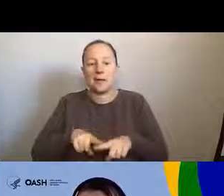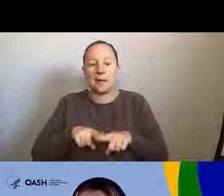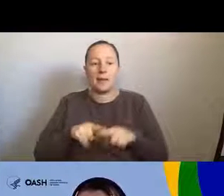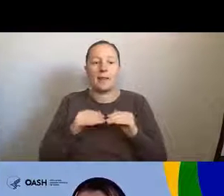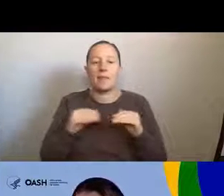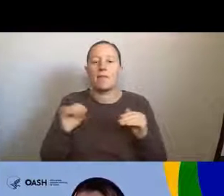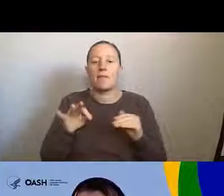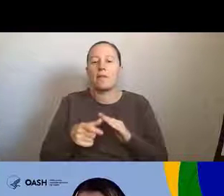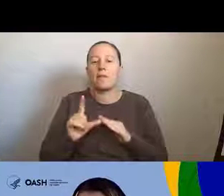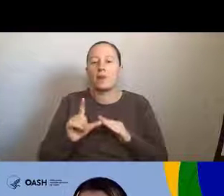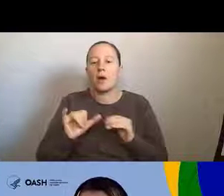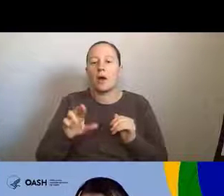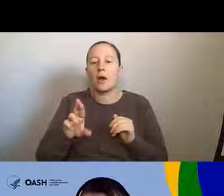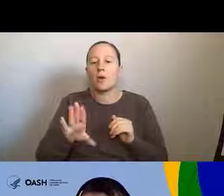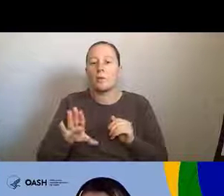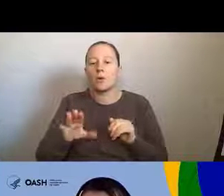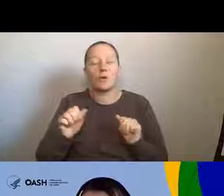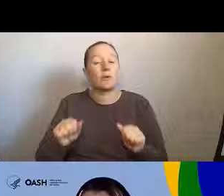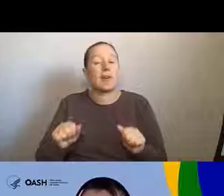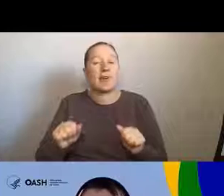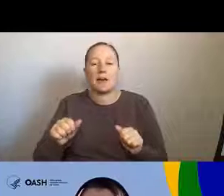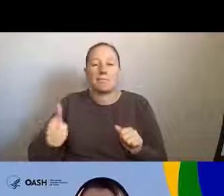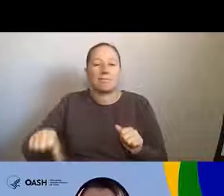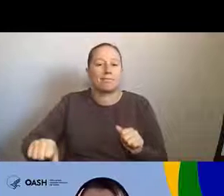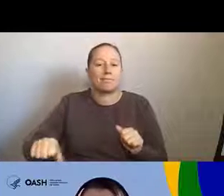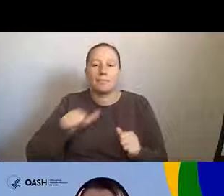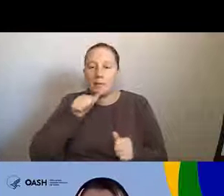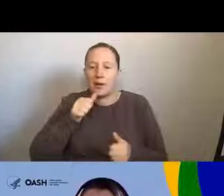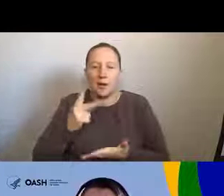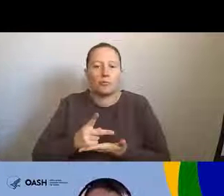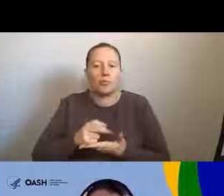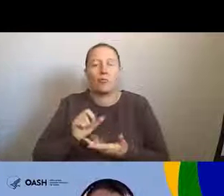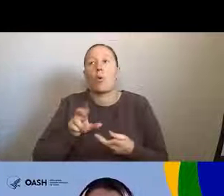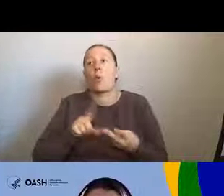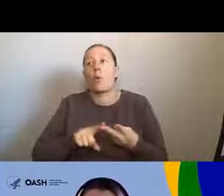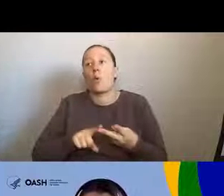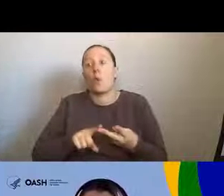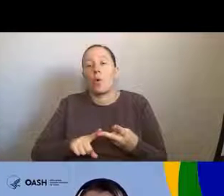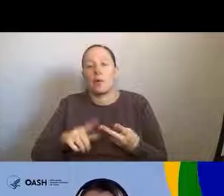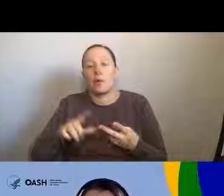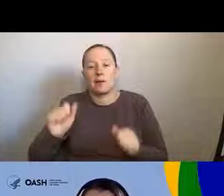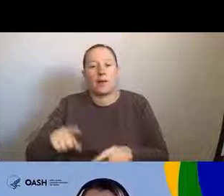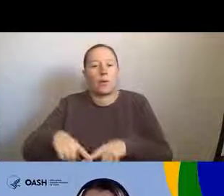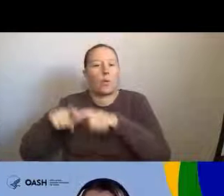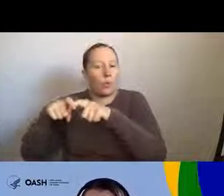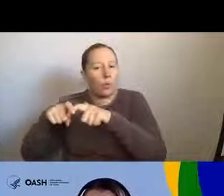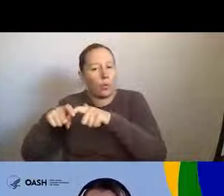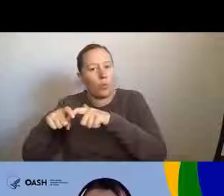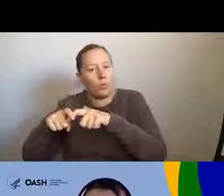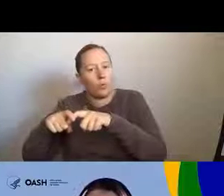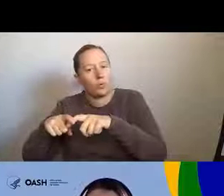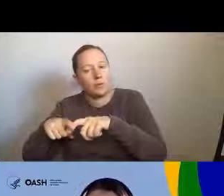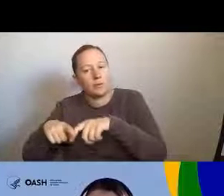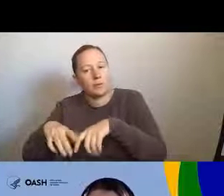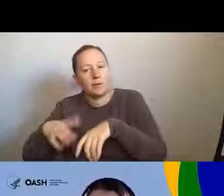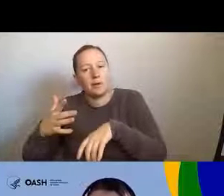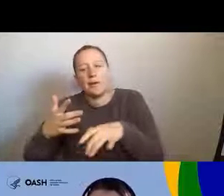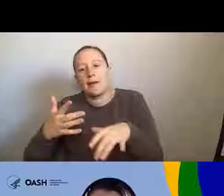the IRB can outright disapprove a study, or it can table and defer it, and seek input from subject area experts.